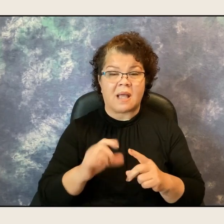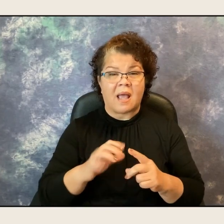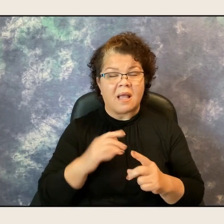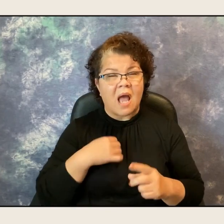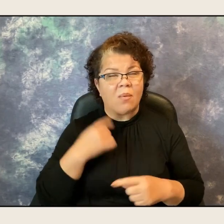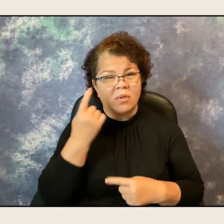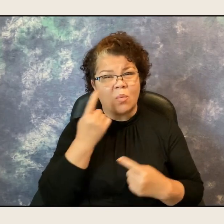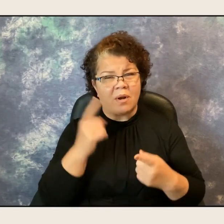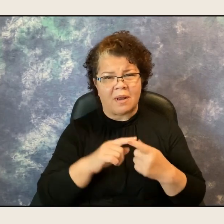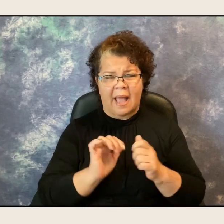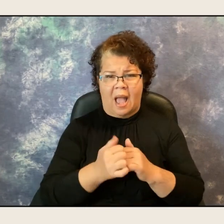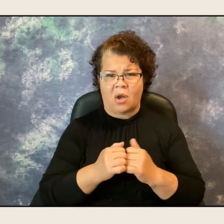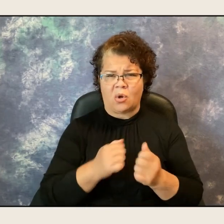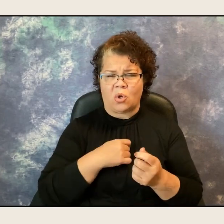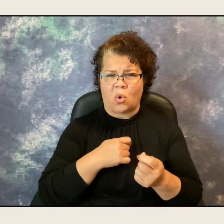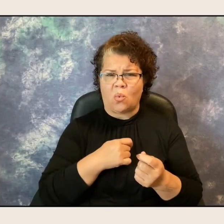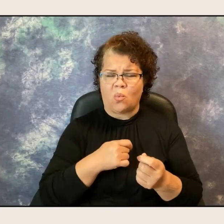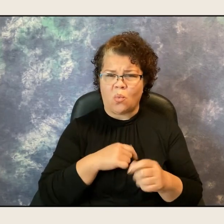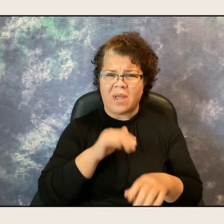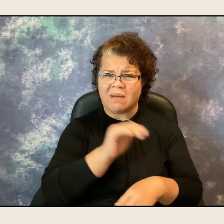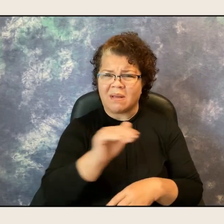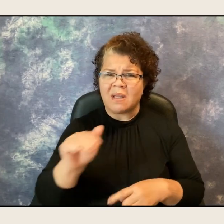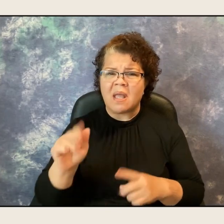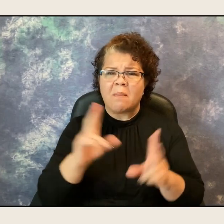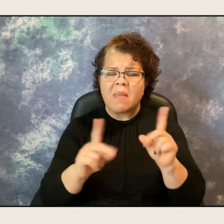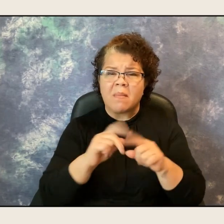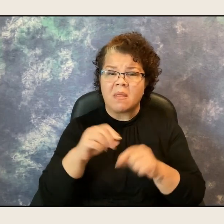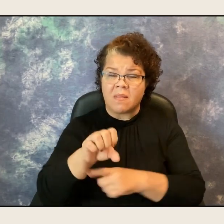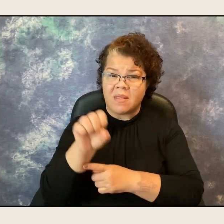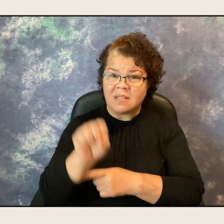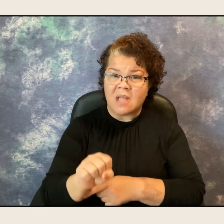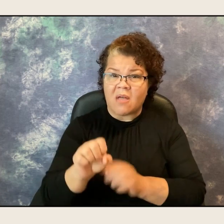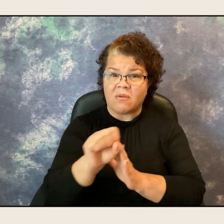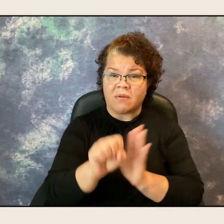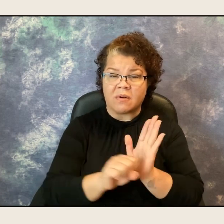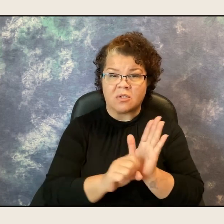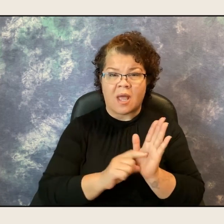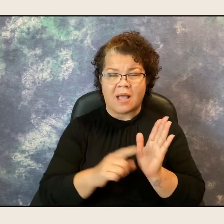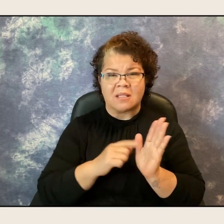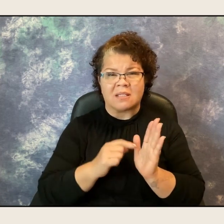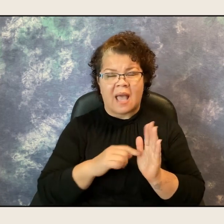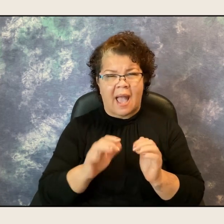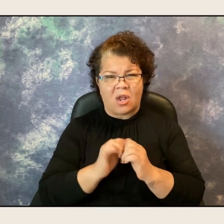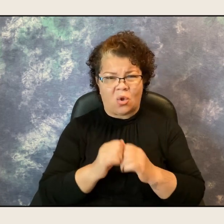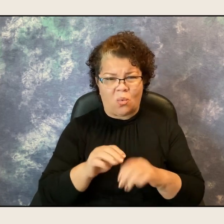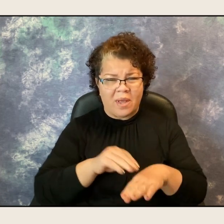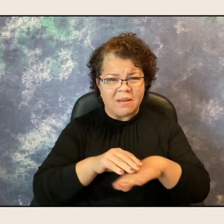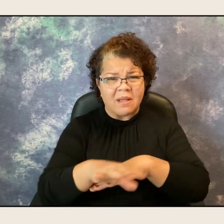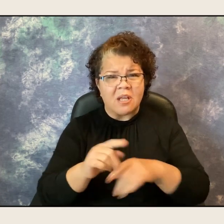to understand the importance of these environmental issues? And I'm like, you know,